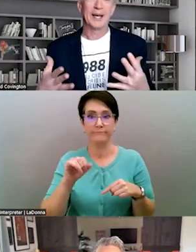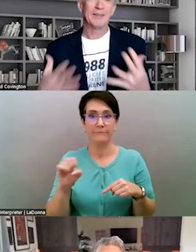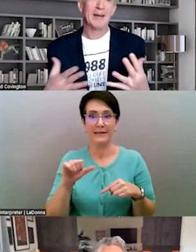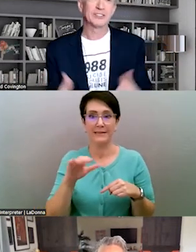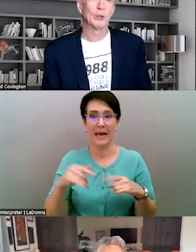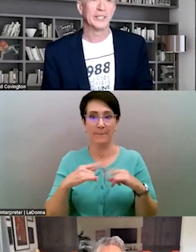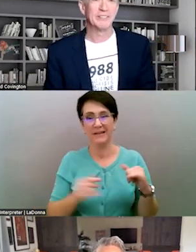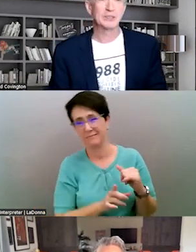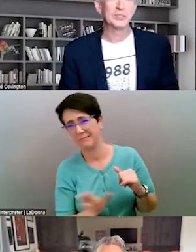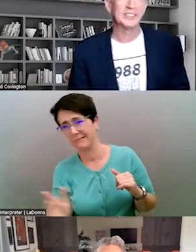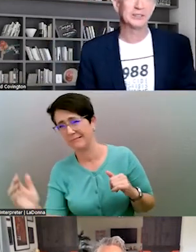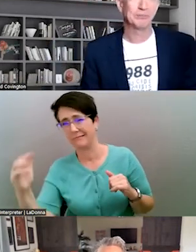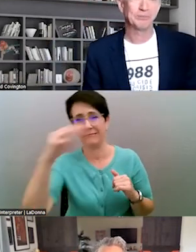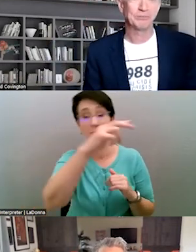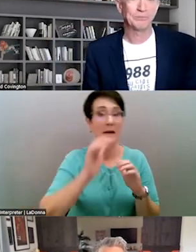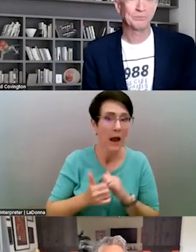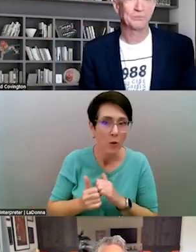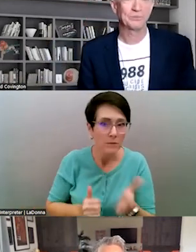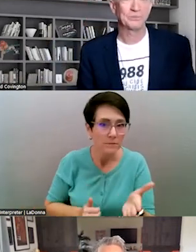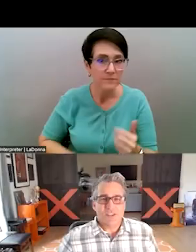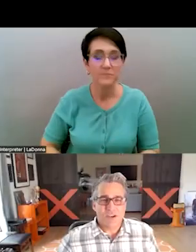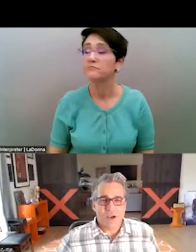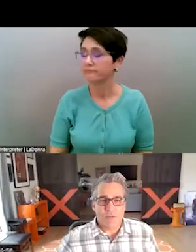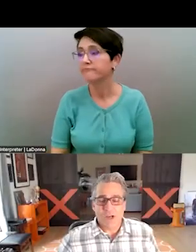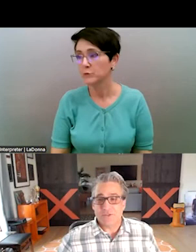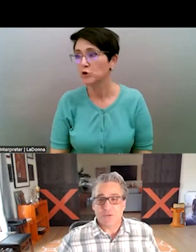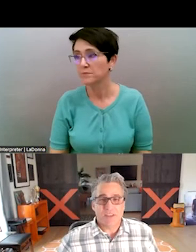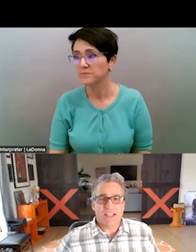HAS THEIR OWN LIVED EXPERTISE. >> SURE. I WANT TO THANK EVERYBODY